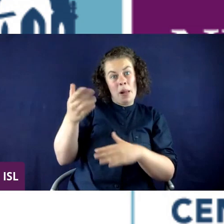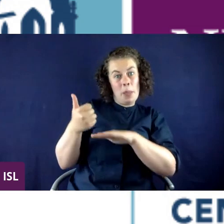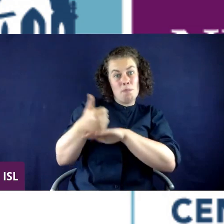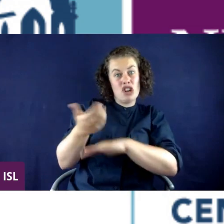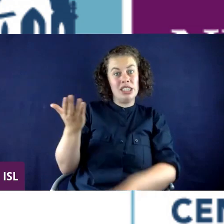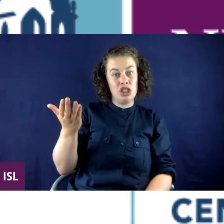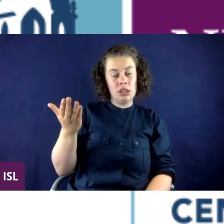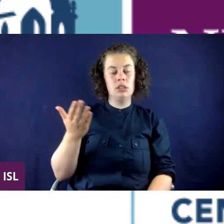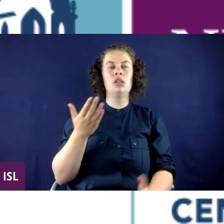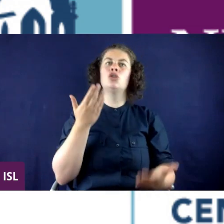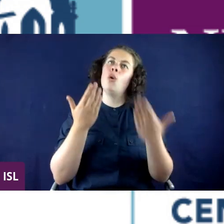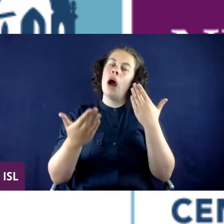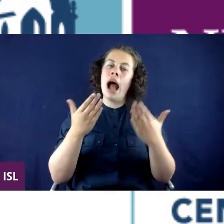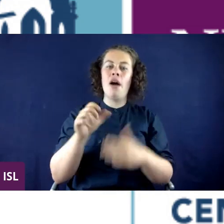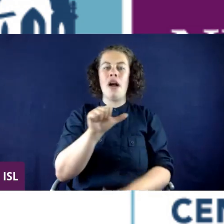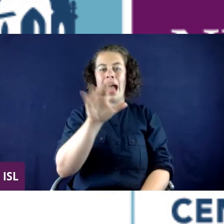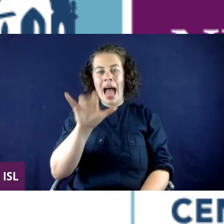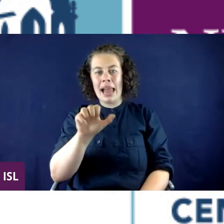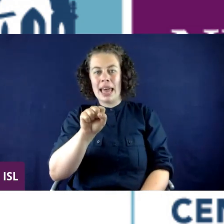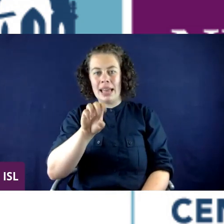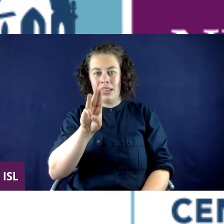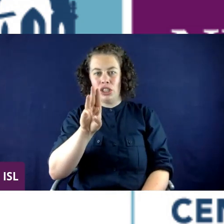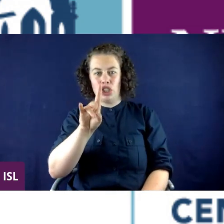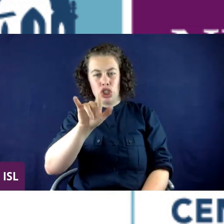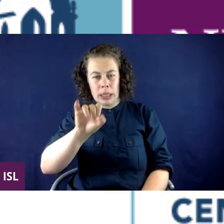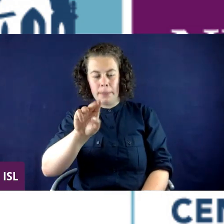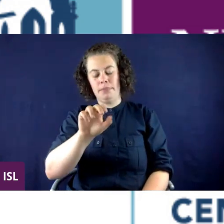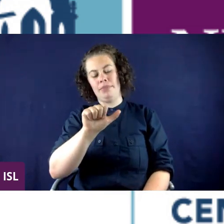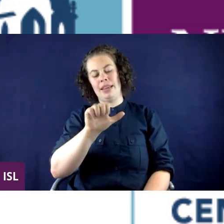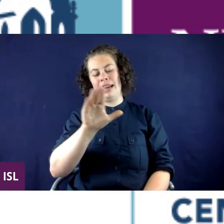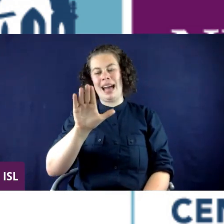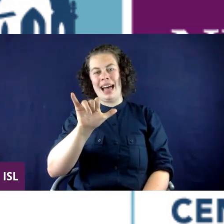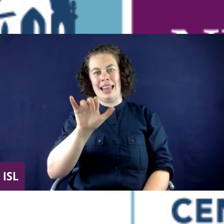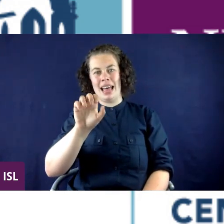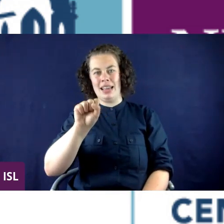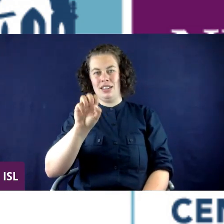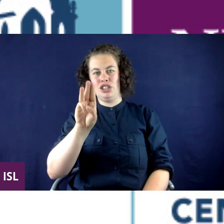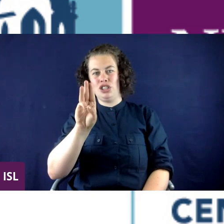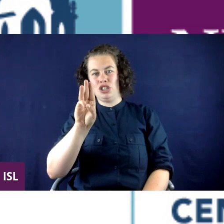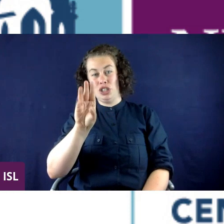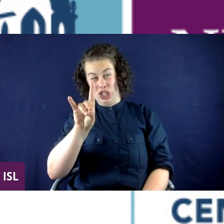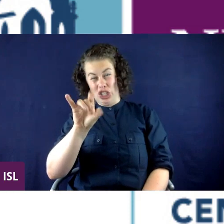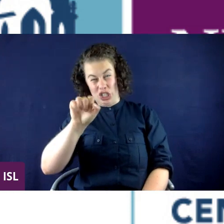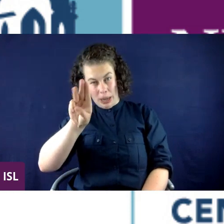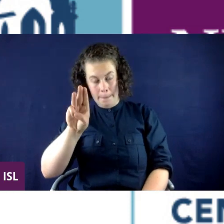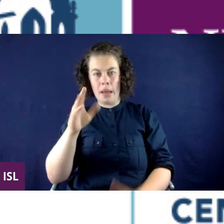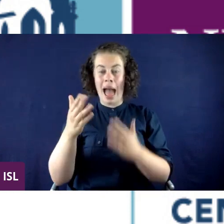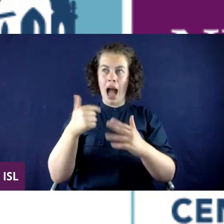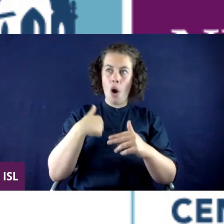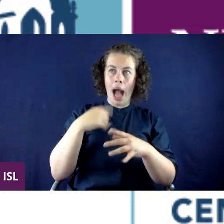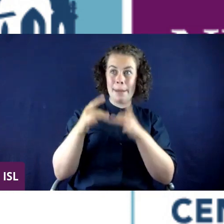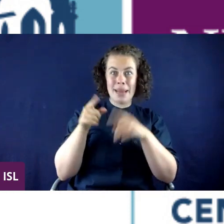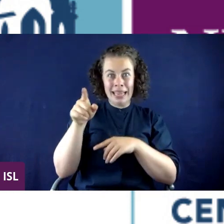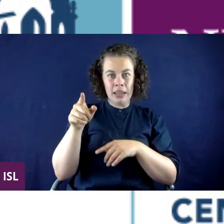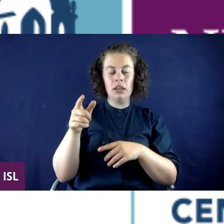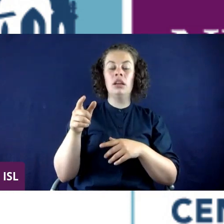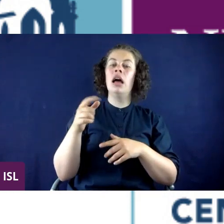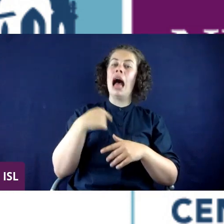The most success I have had in terms of encouraging allies ship in an individual organisation , it is asking this difficult questions,